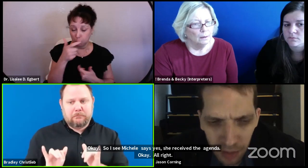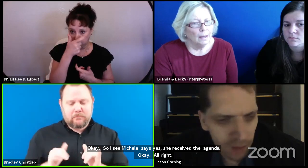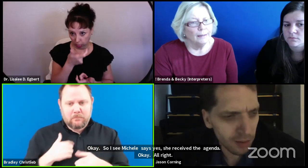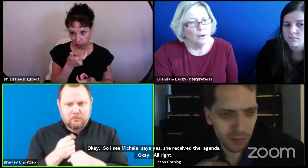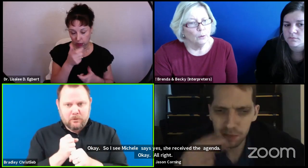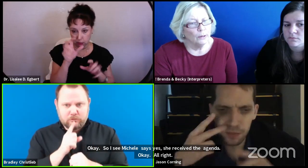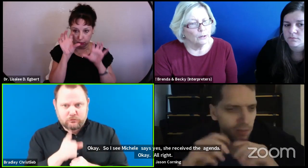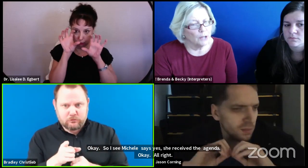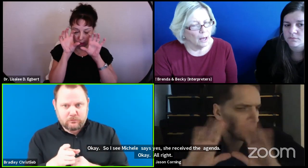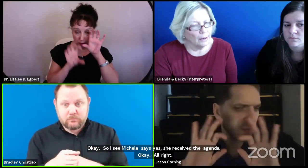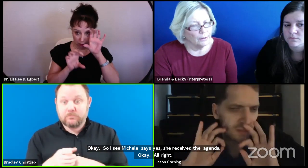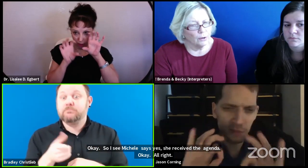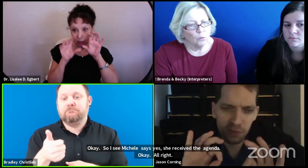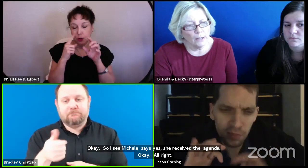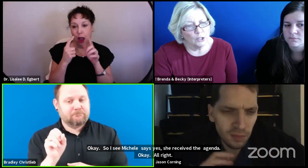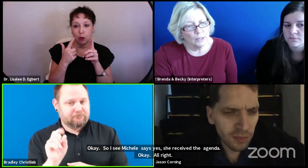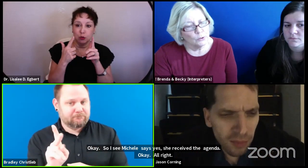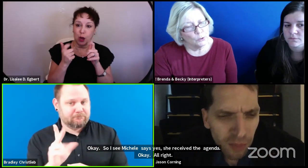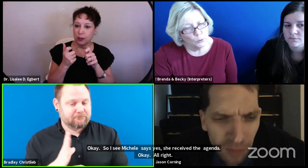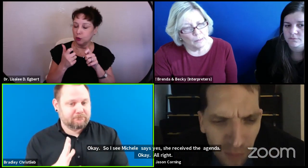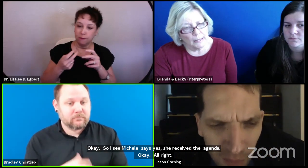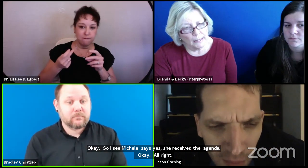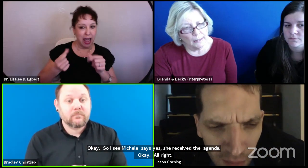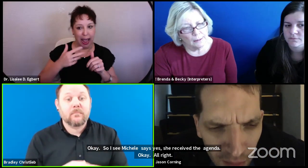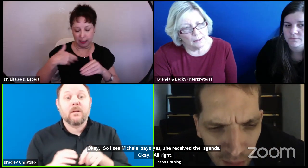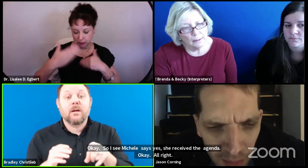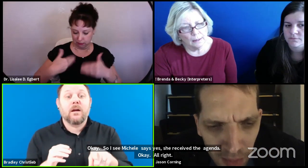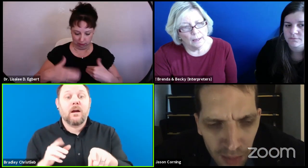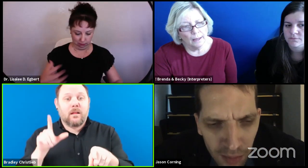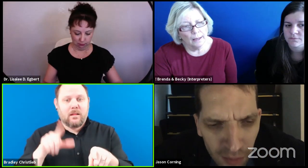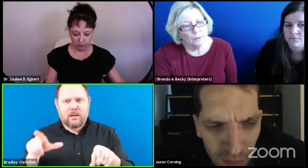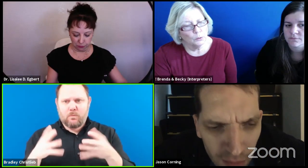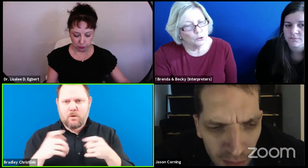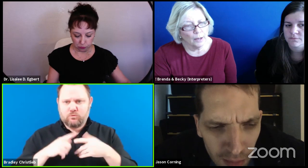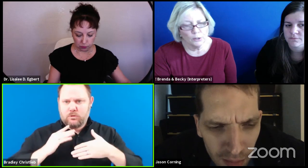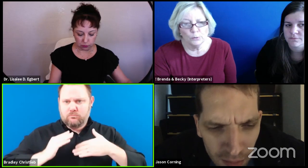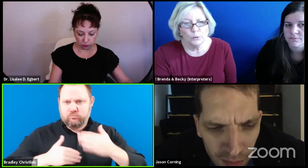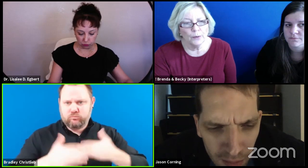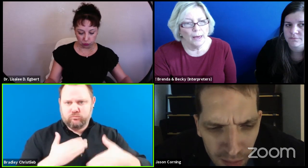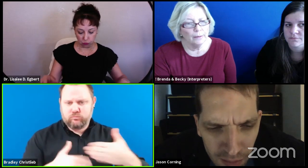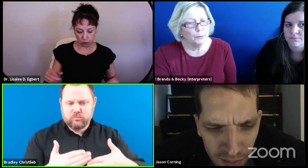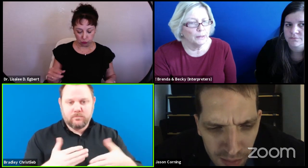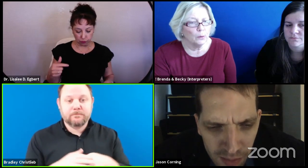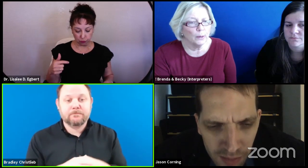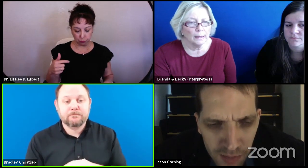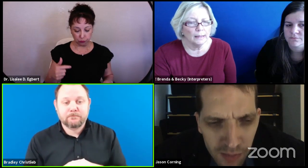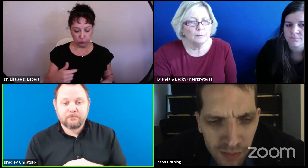I know we are tired of watching Zoom meetings, and we'll try to move ahead pretty quickly